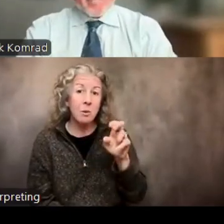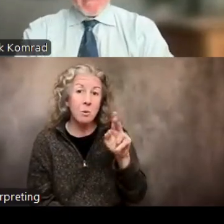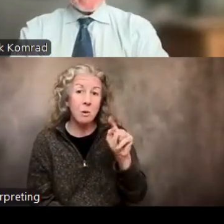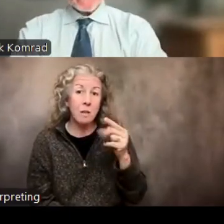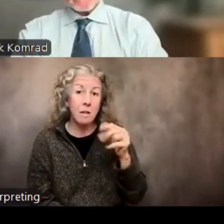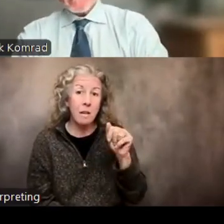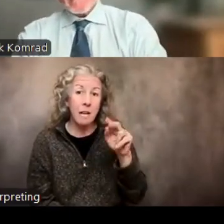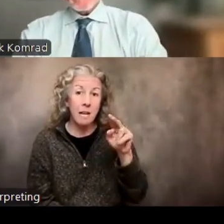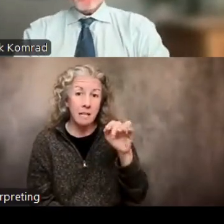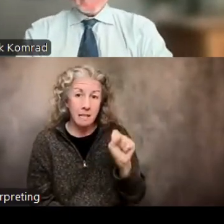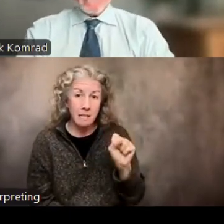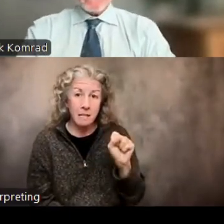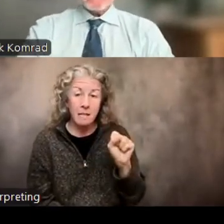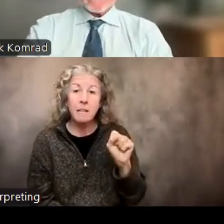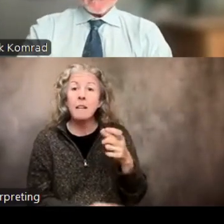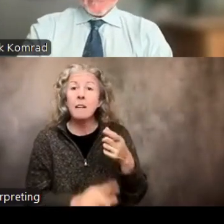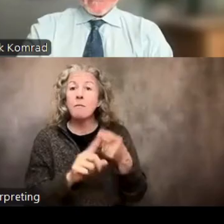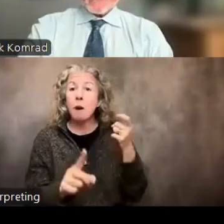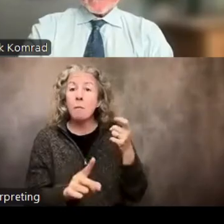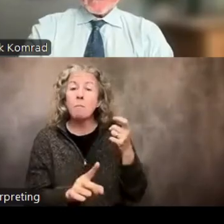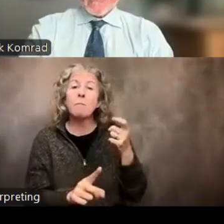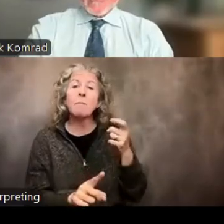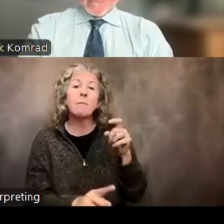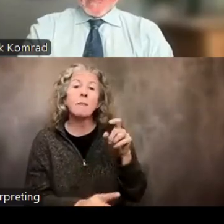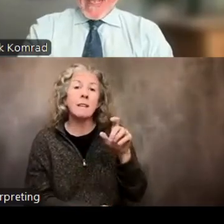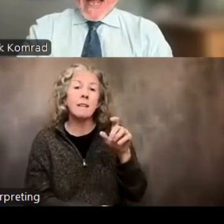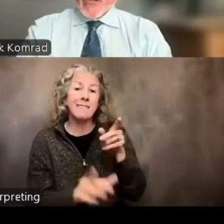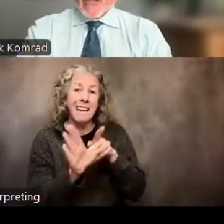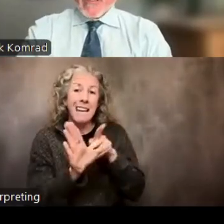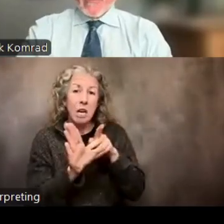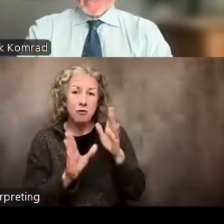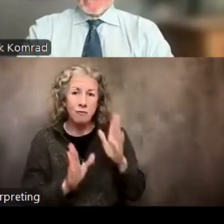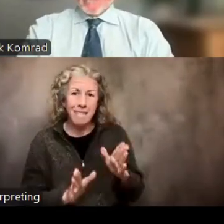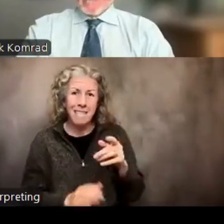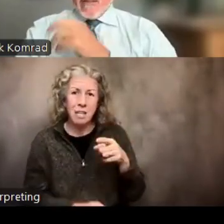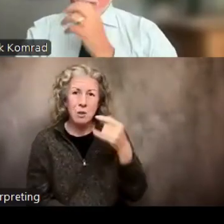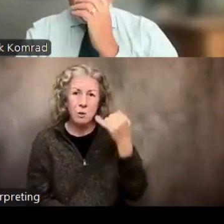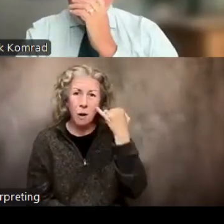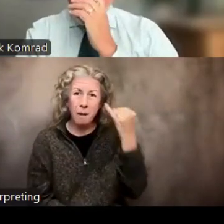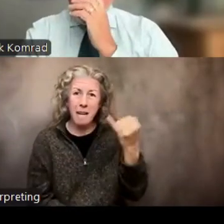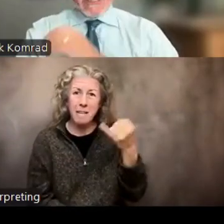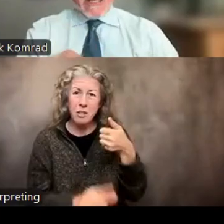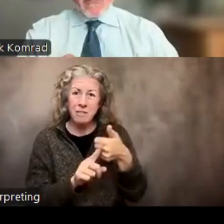Imagine being a psychiatrist and actually starting a lethal